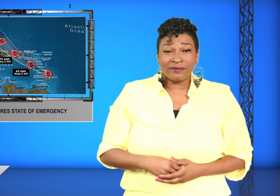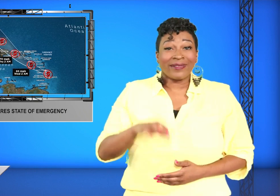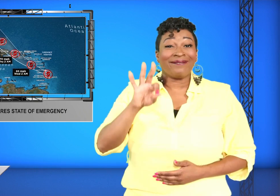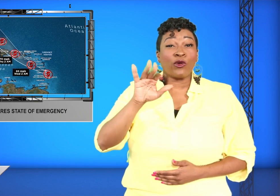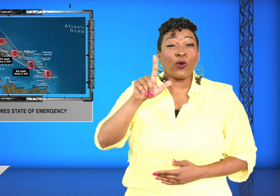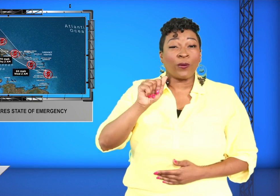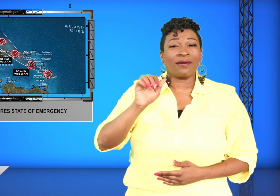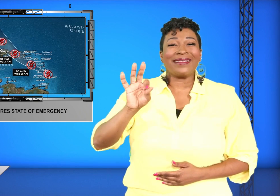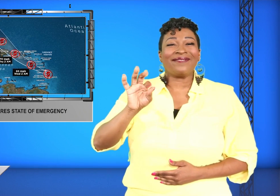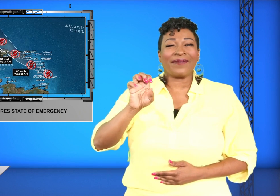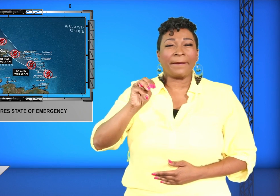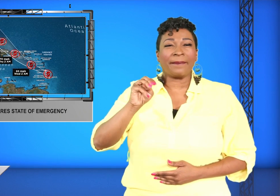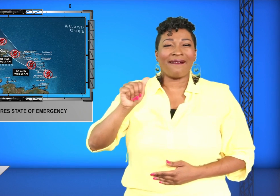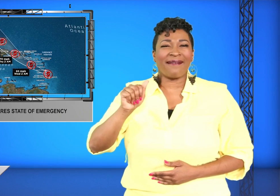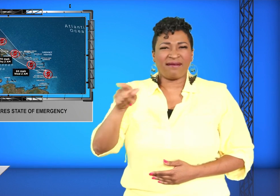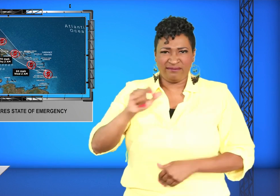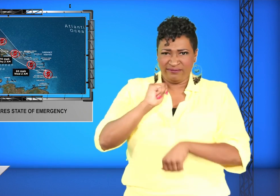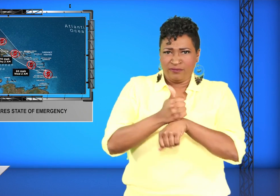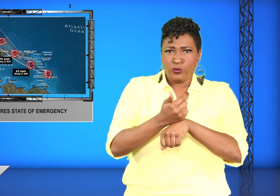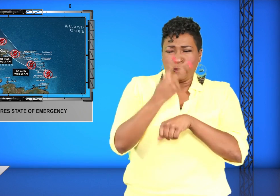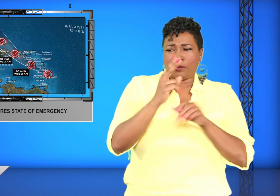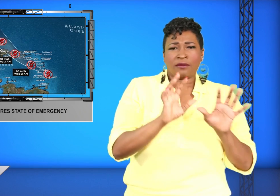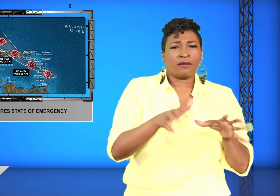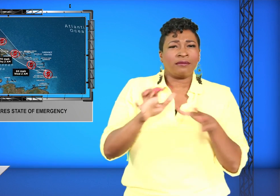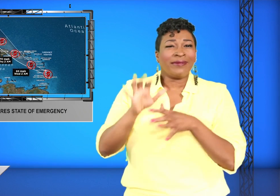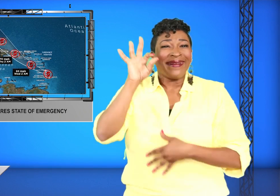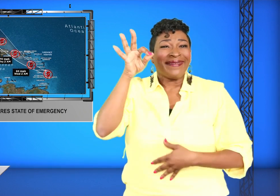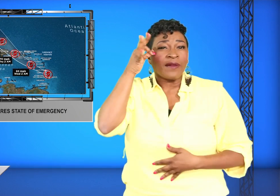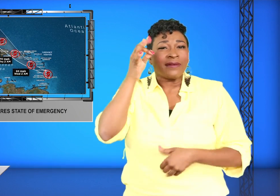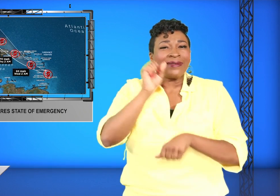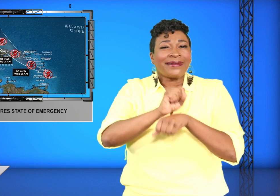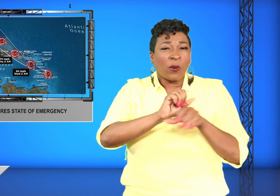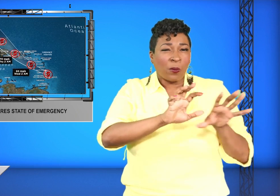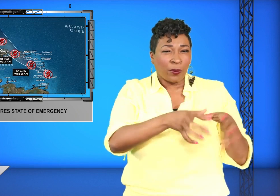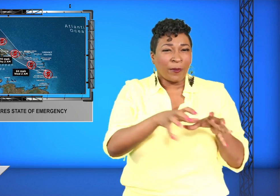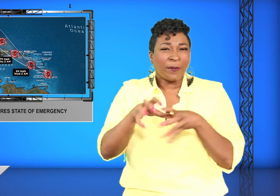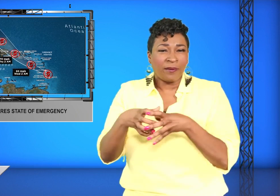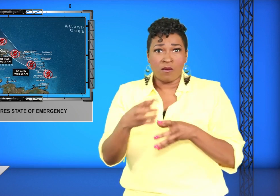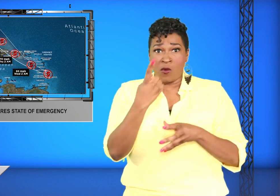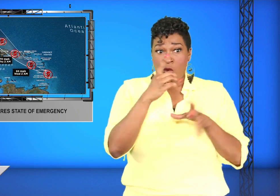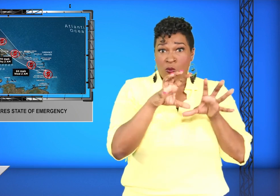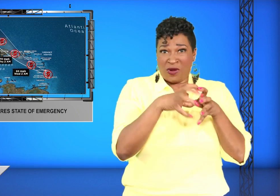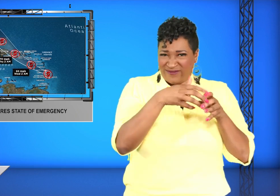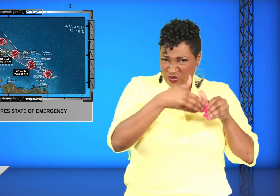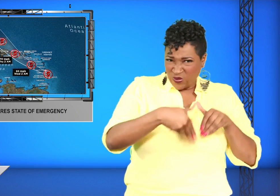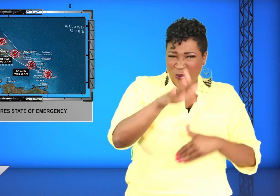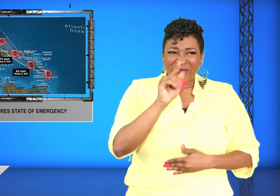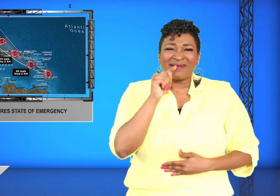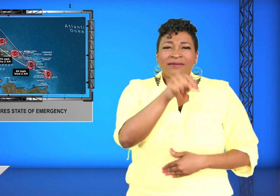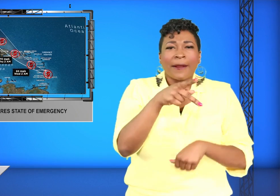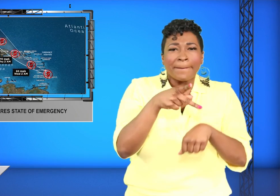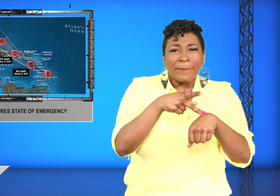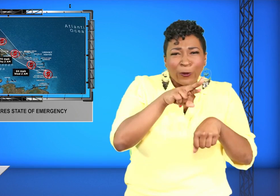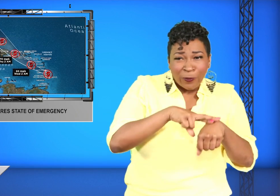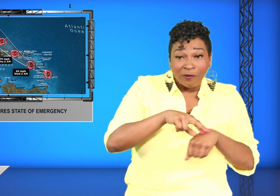And in Florida, FEMA activated two federal task forces: one headed to Puerto Rico and